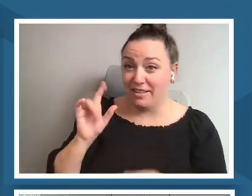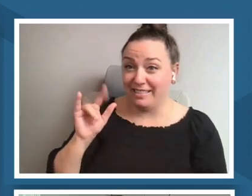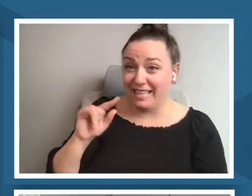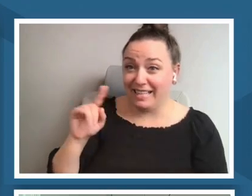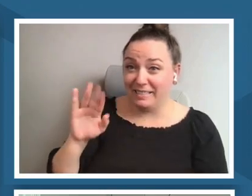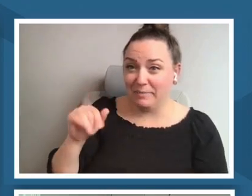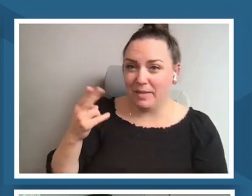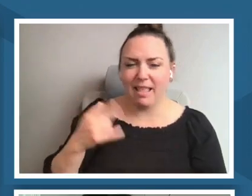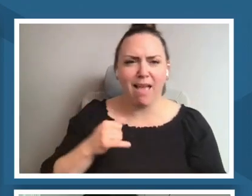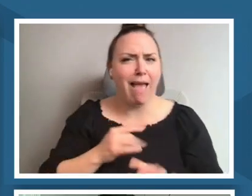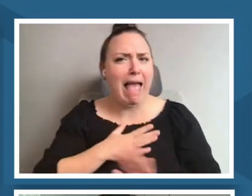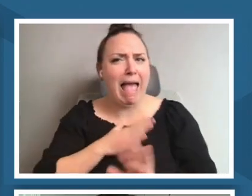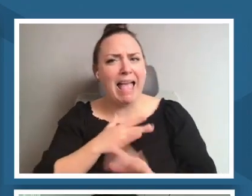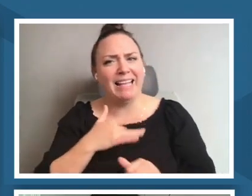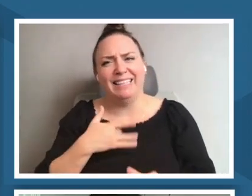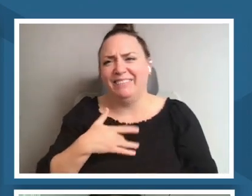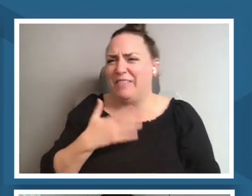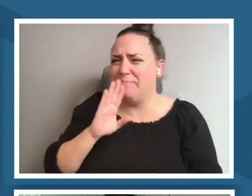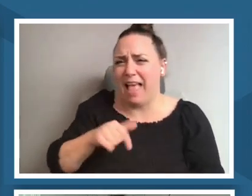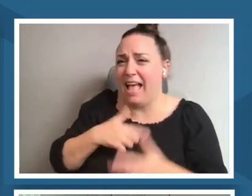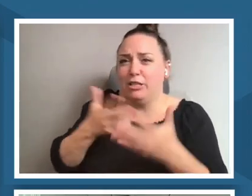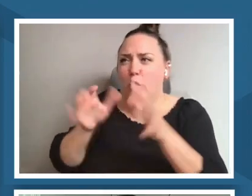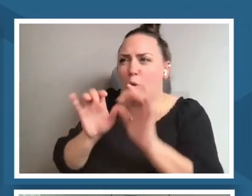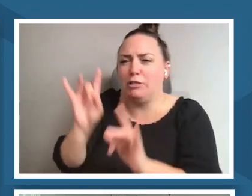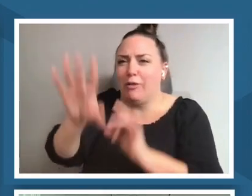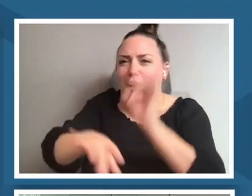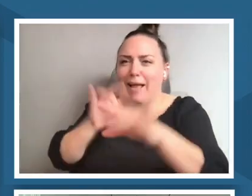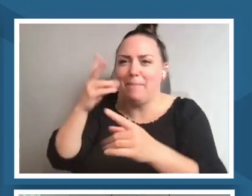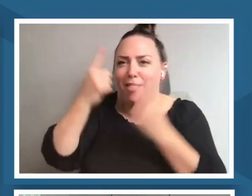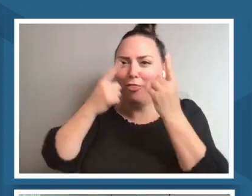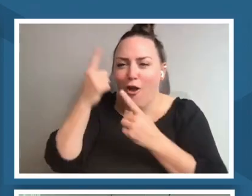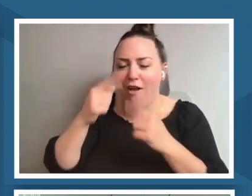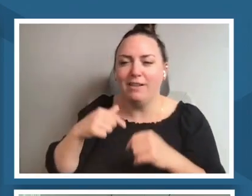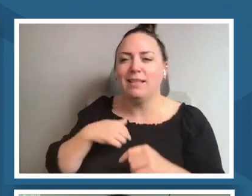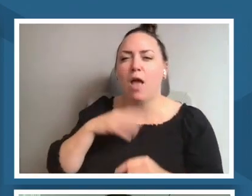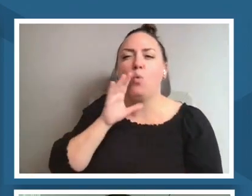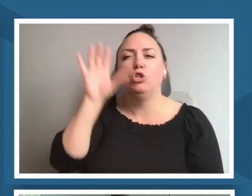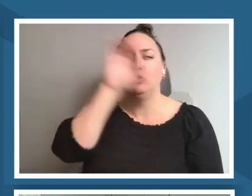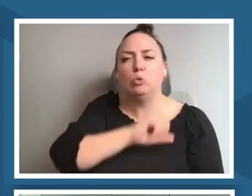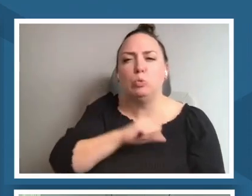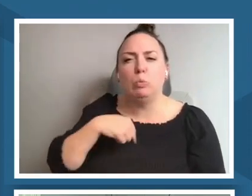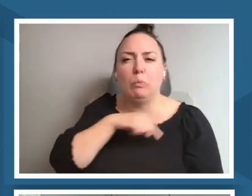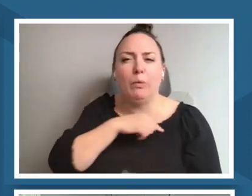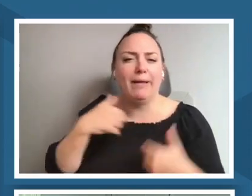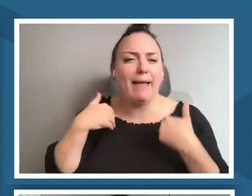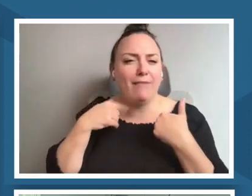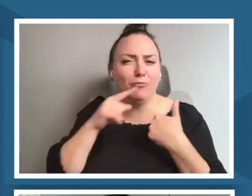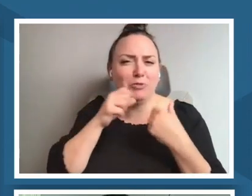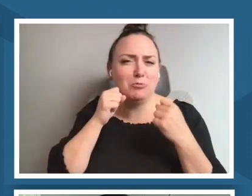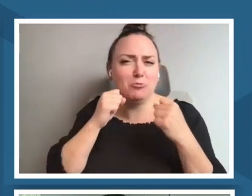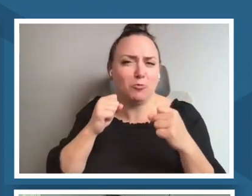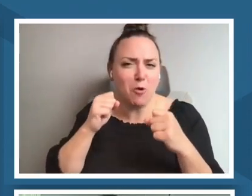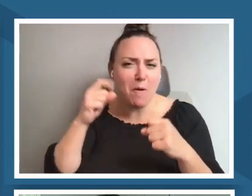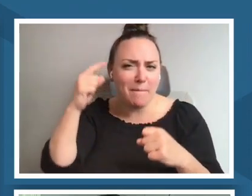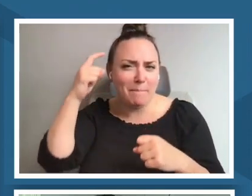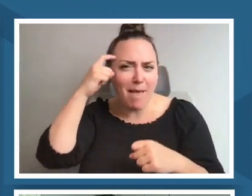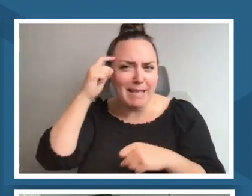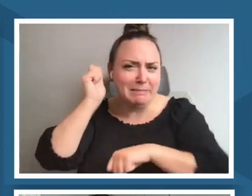ideas in other people's heads i'm going to assume we have some really like